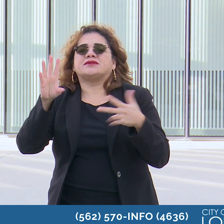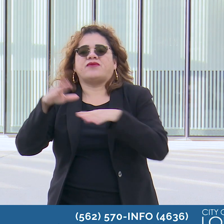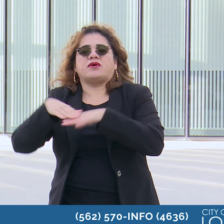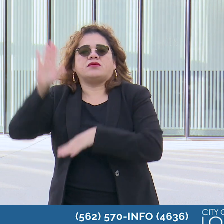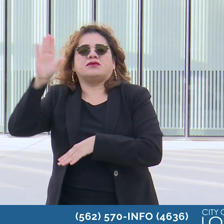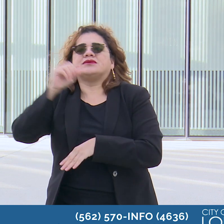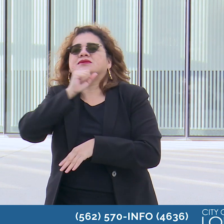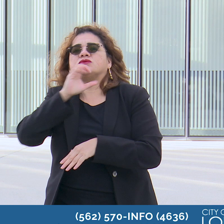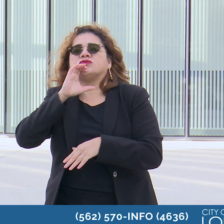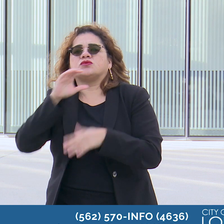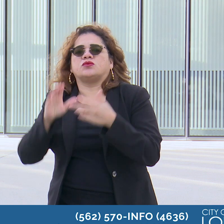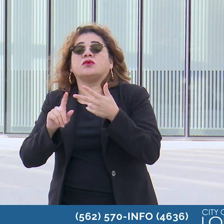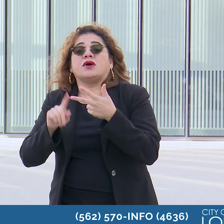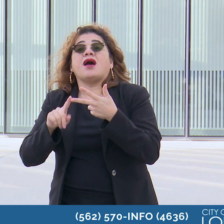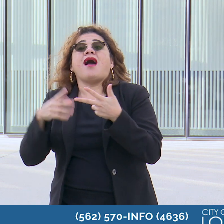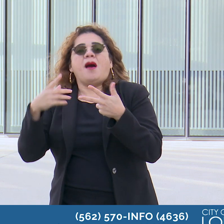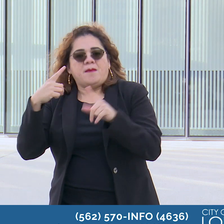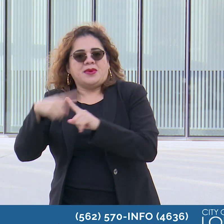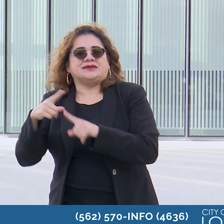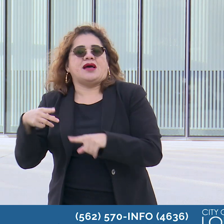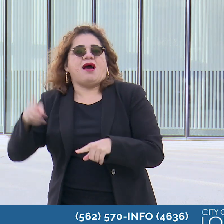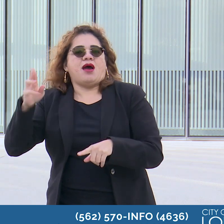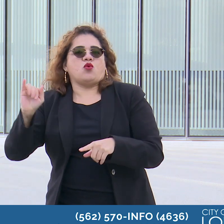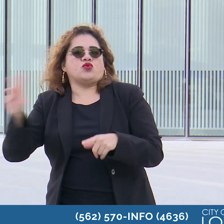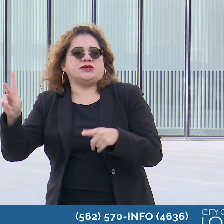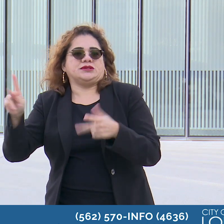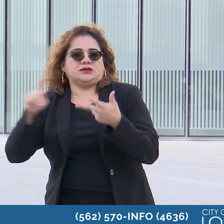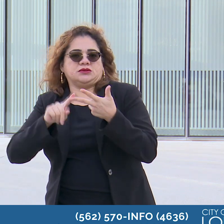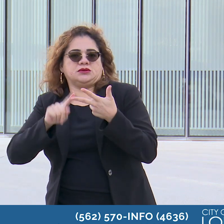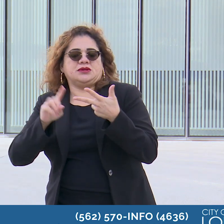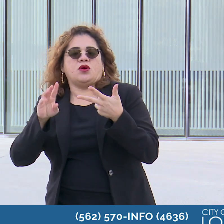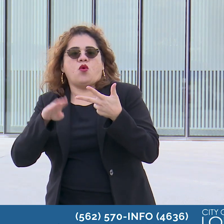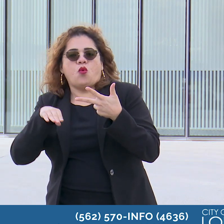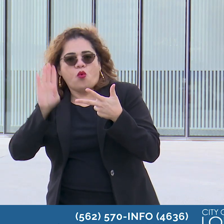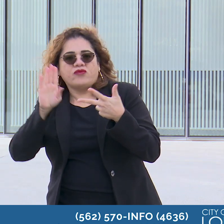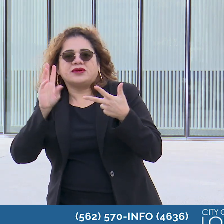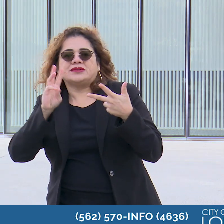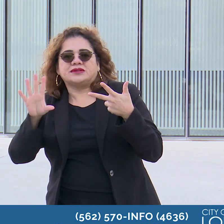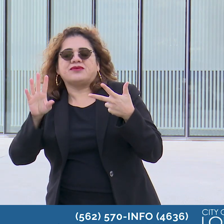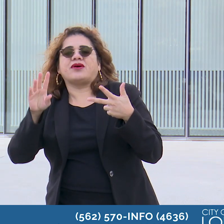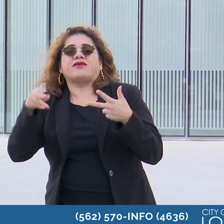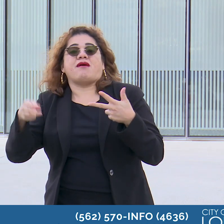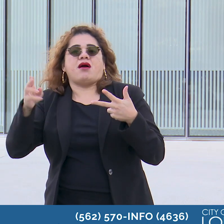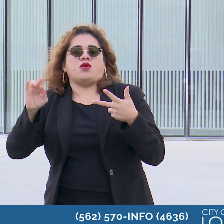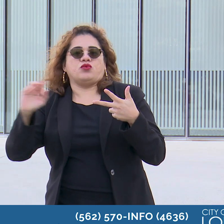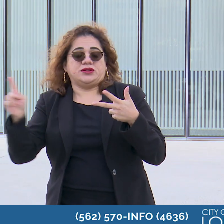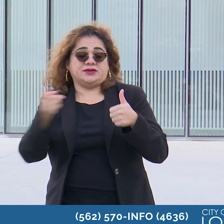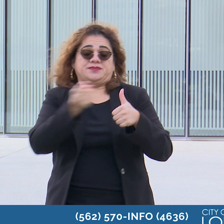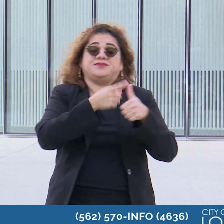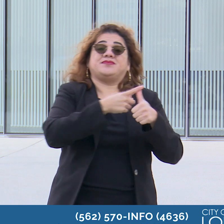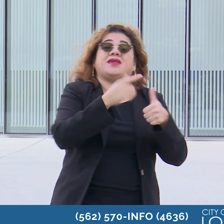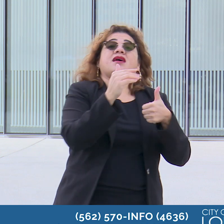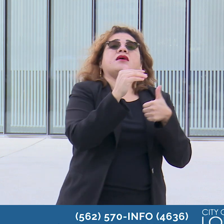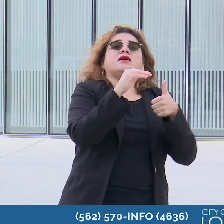And let's talk about the order of how those happen. Let's talk about phase 1A.